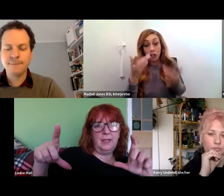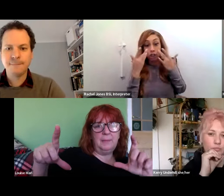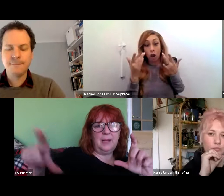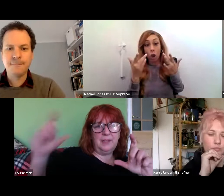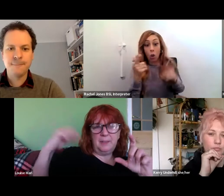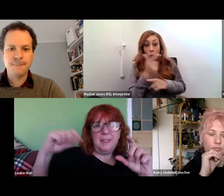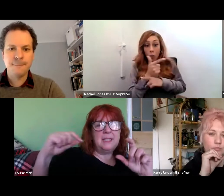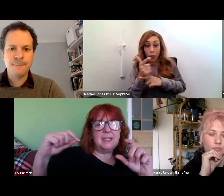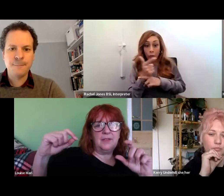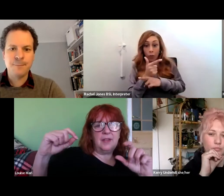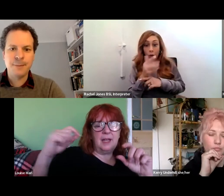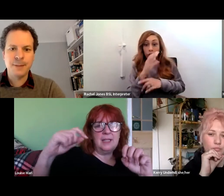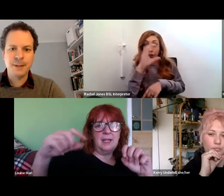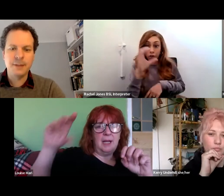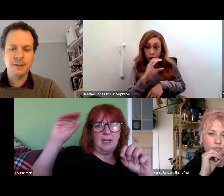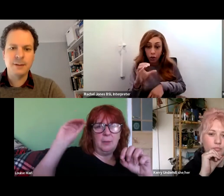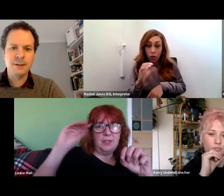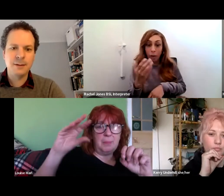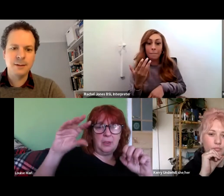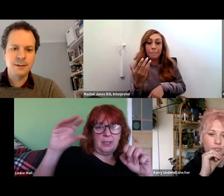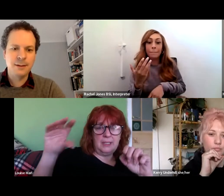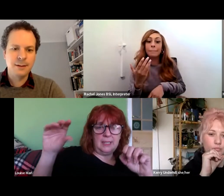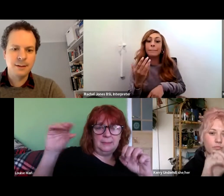and the immediacy of that, with spotlighting,